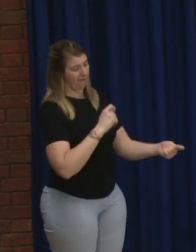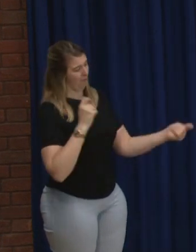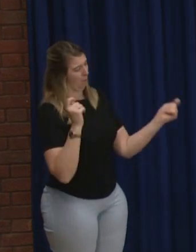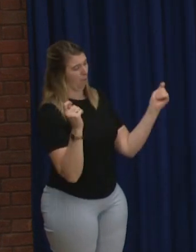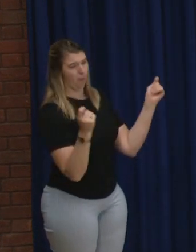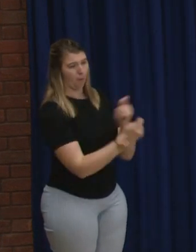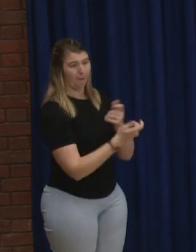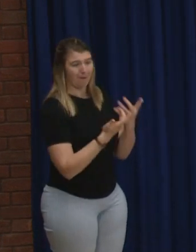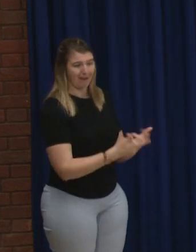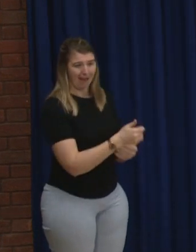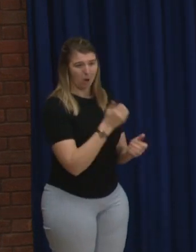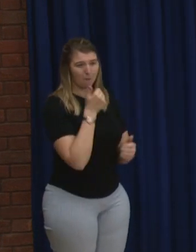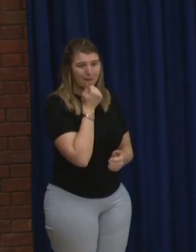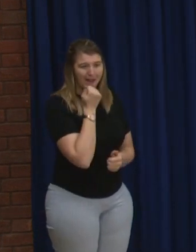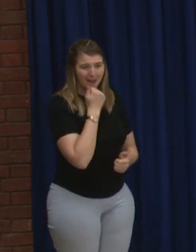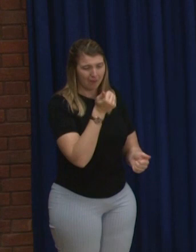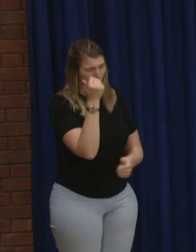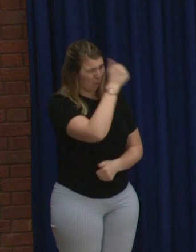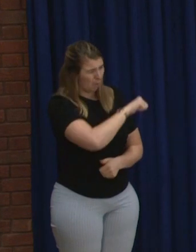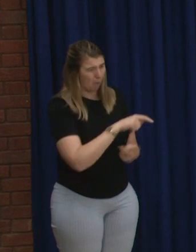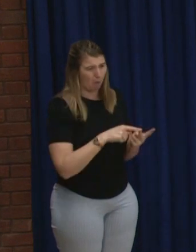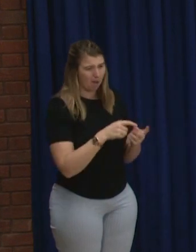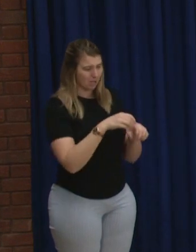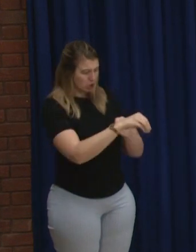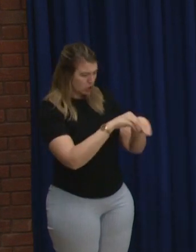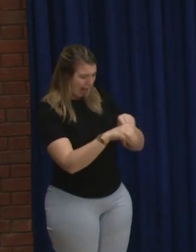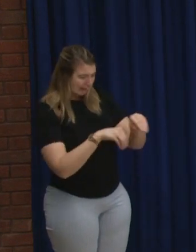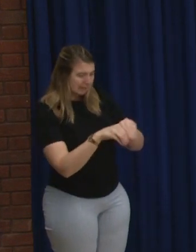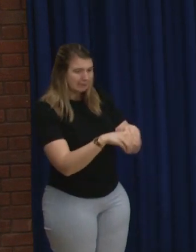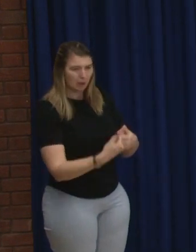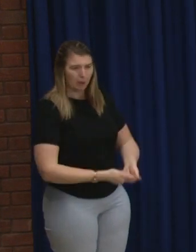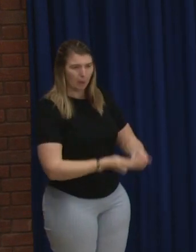mathematician, he's a great chess player. I want him to come here so I'm just letting you know that